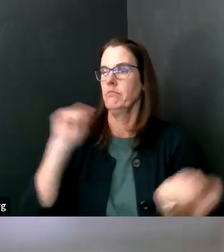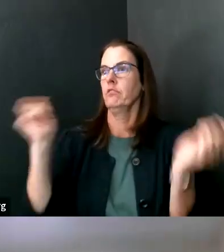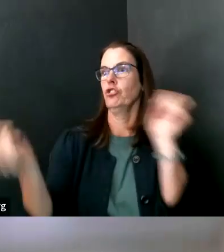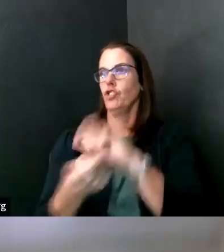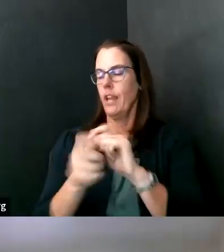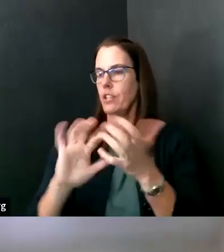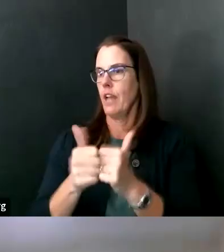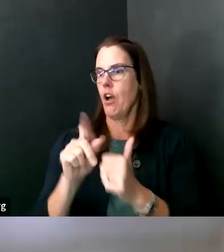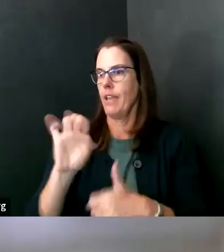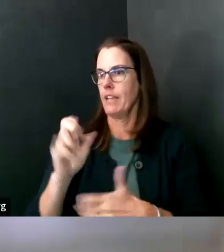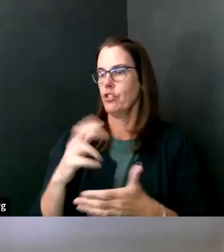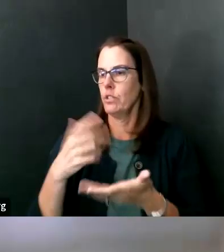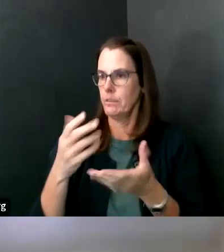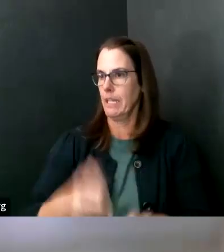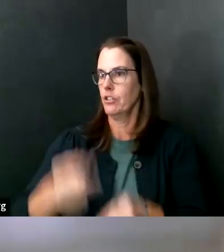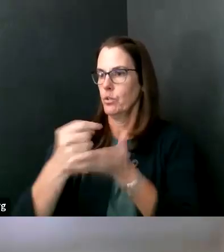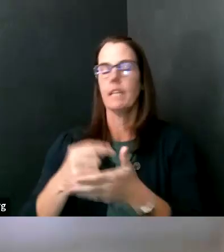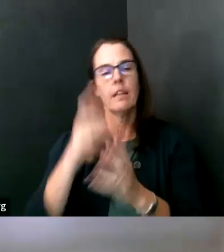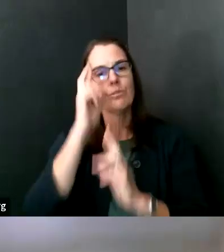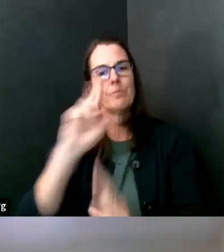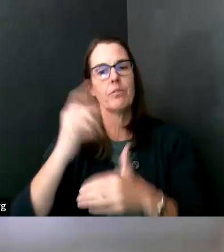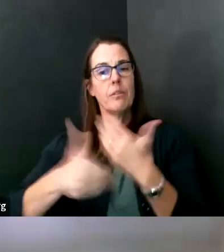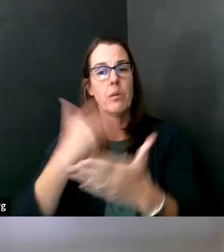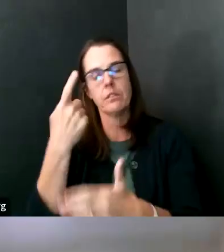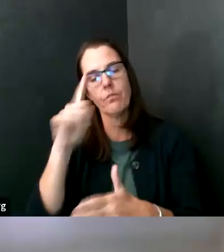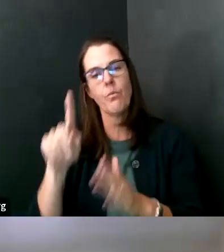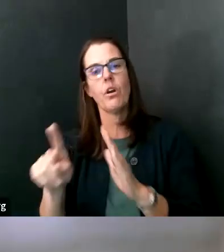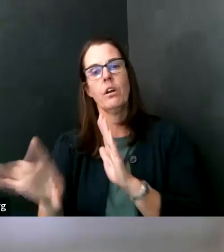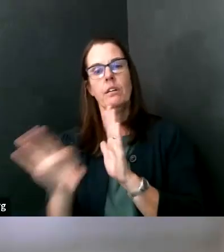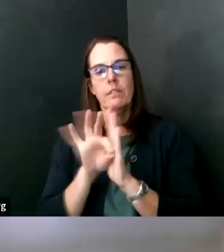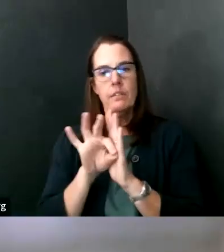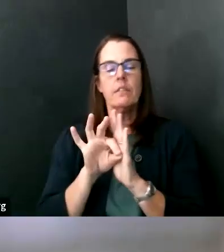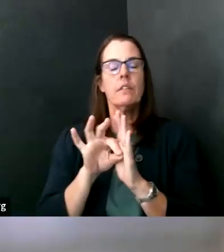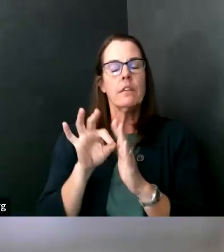of cancer. Respectfully, the process for selecting drugs for affordability review does not adequately